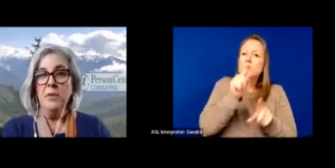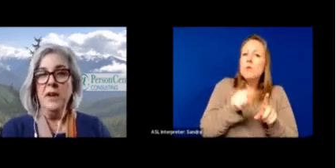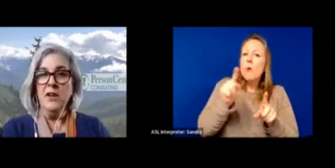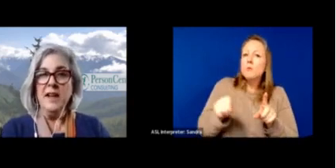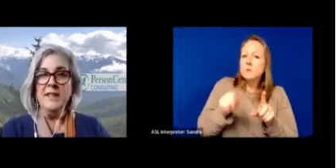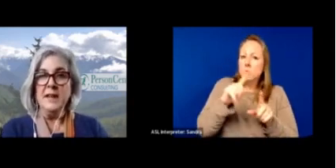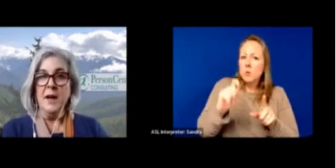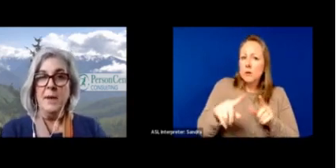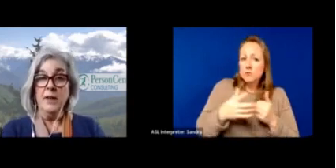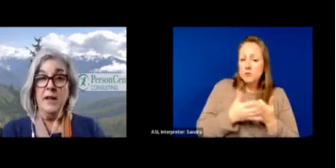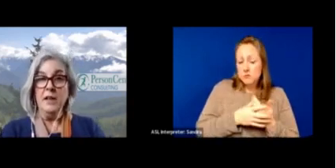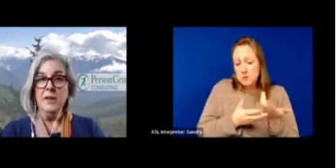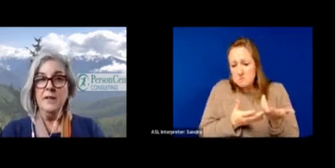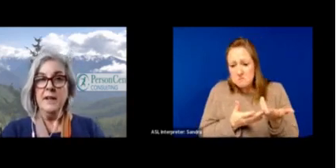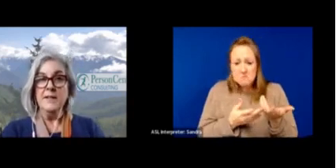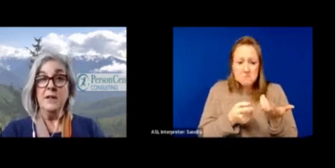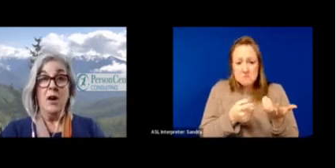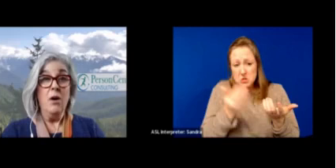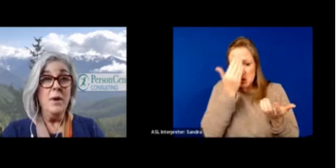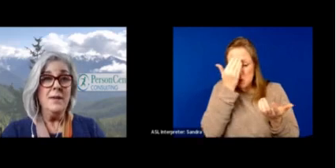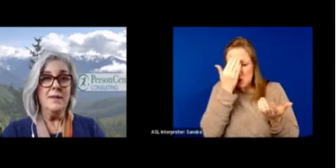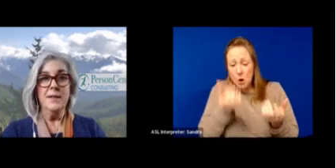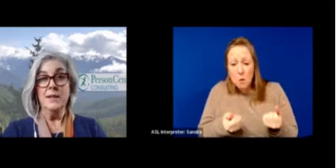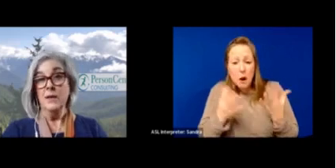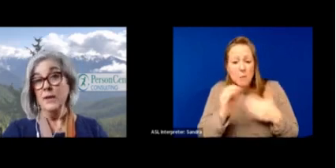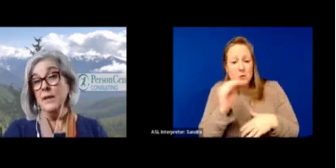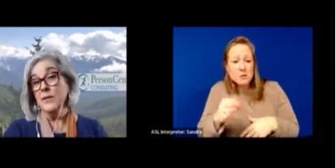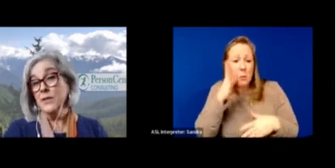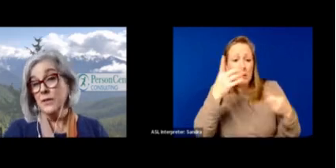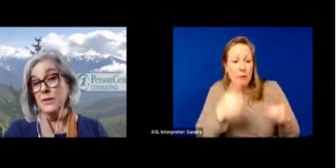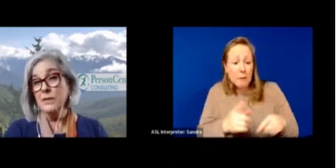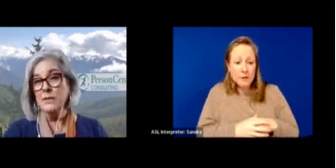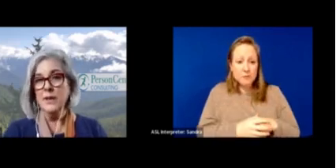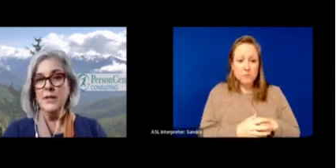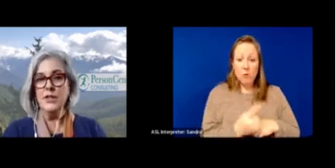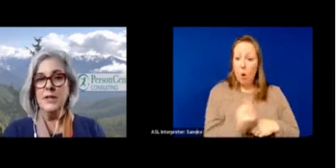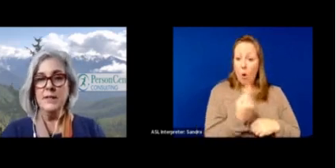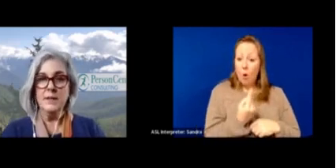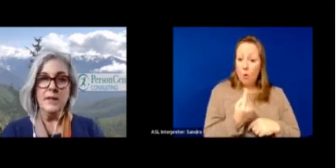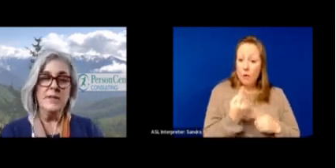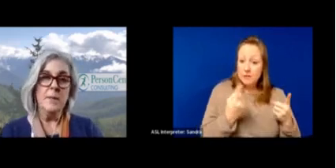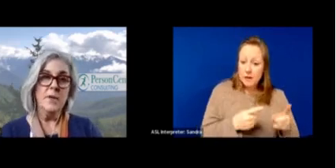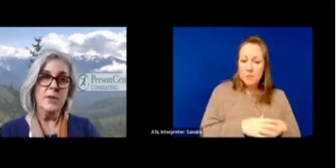a pretty good idea about likelihood? Is it always is it only under certain conditions that, you know, some of those